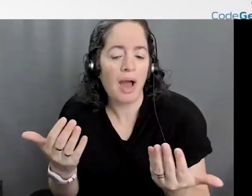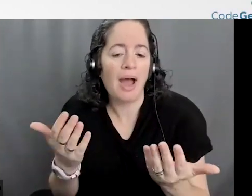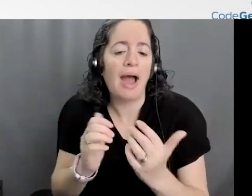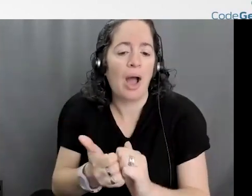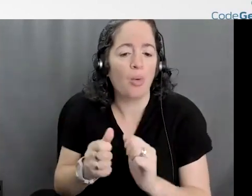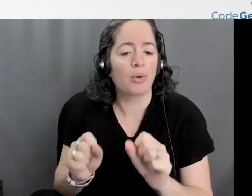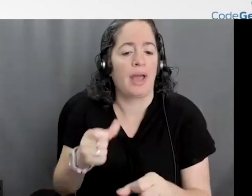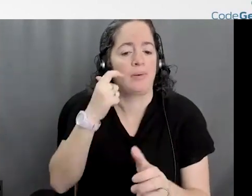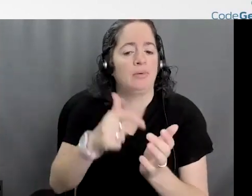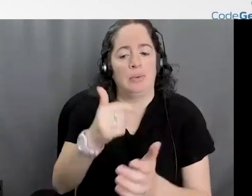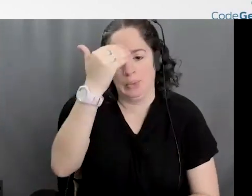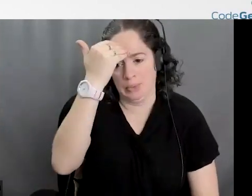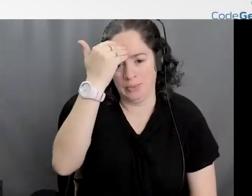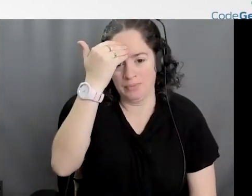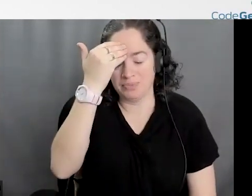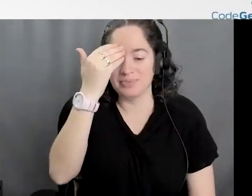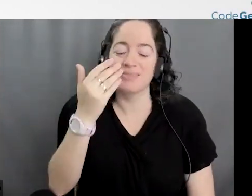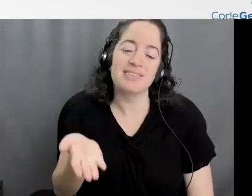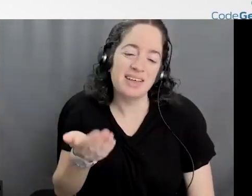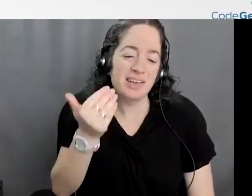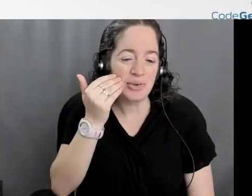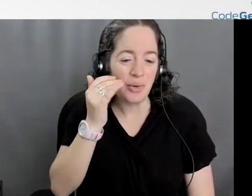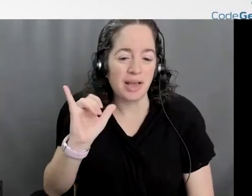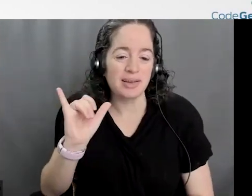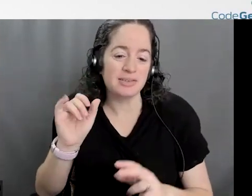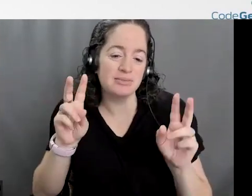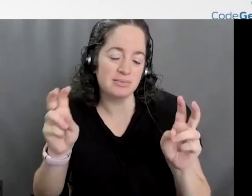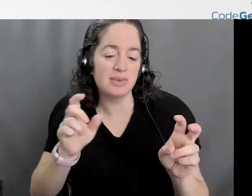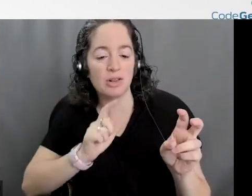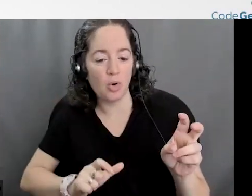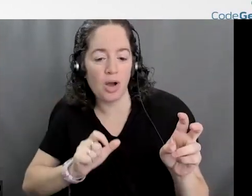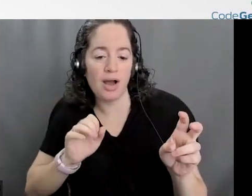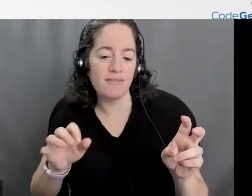Just like in the Lord of the Rings, there's one ring to rule them all. In web accessibility,